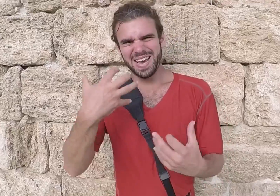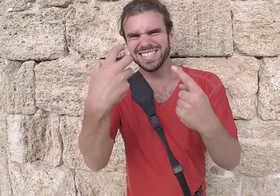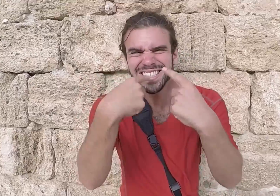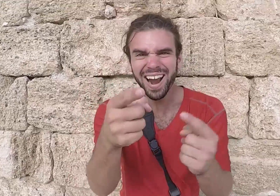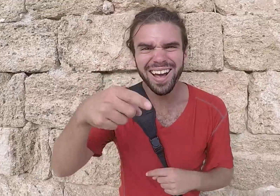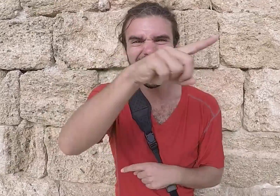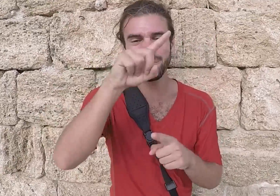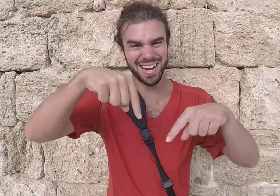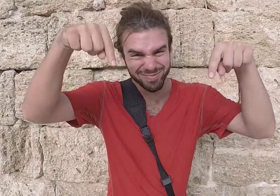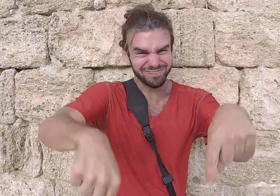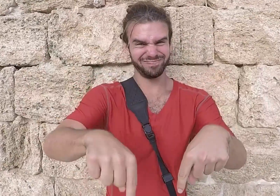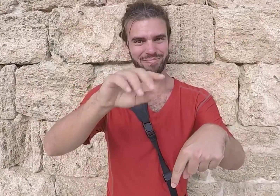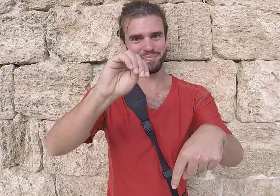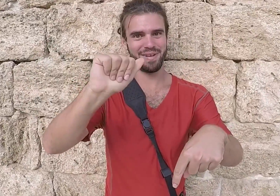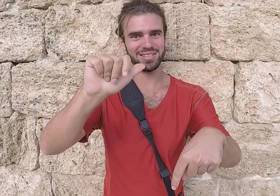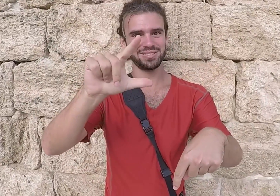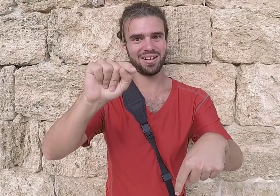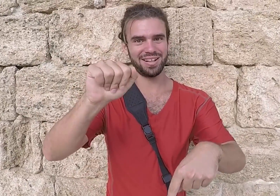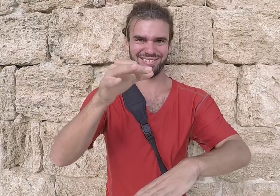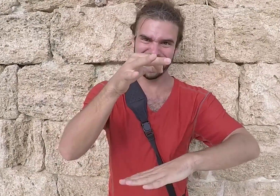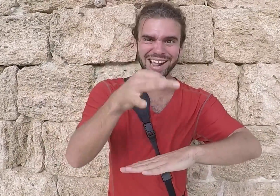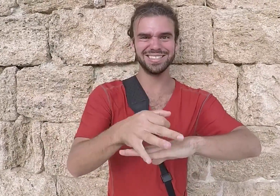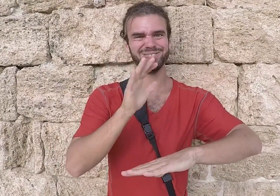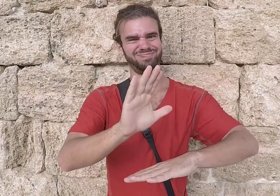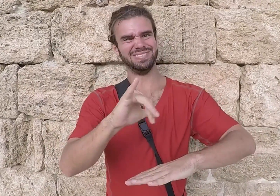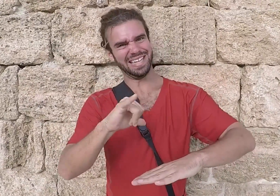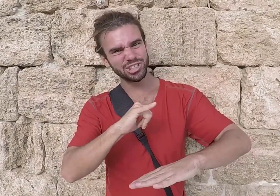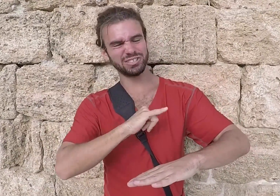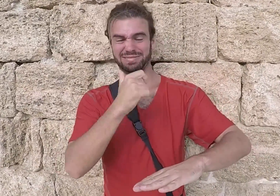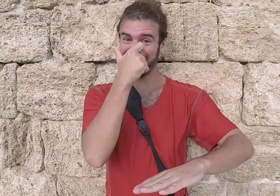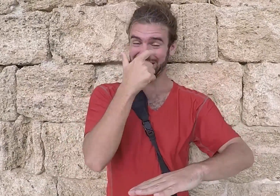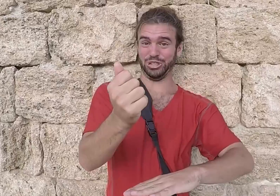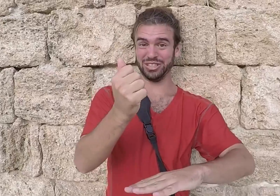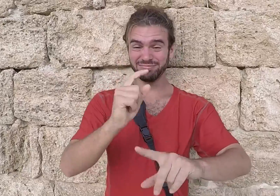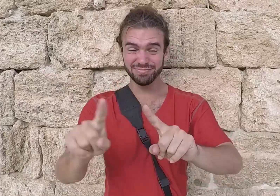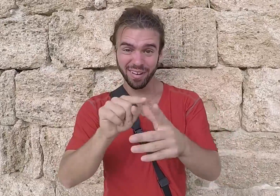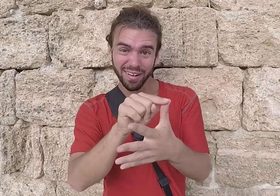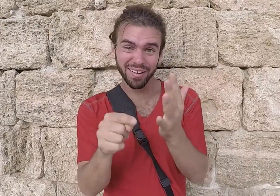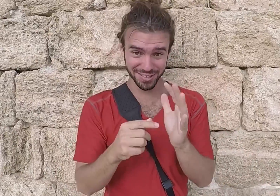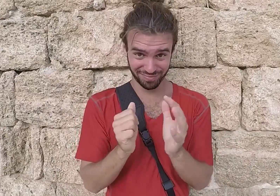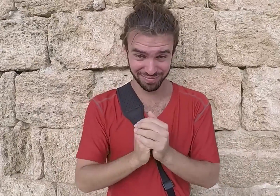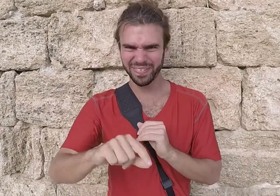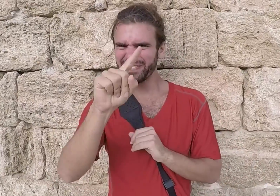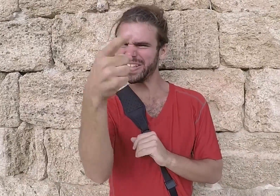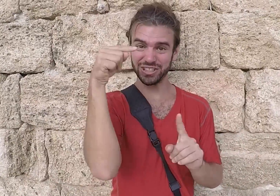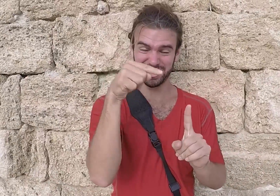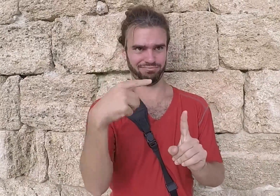I want to tell you some facts about Malta! Let's start with first fact.